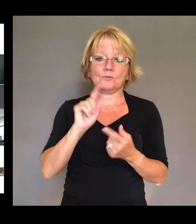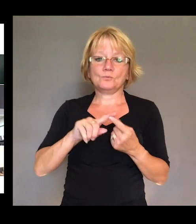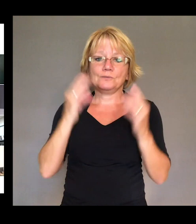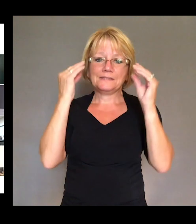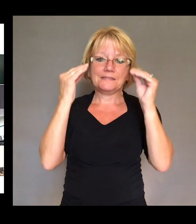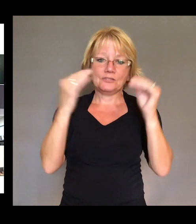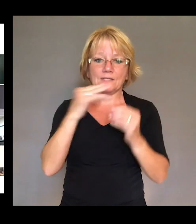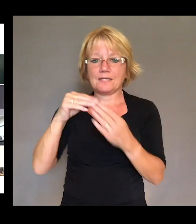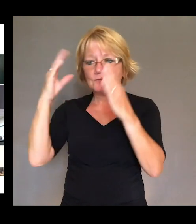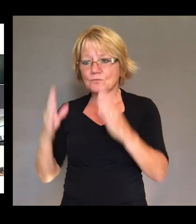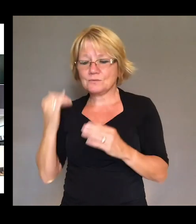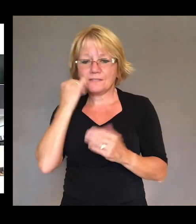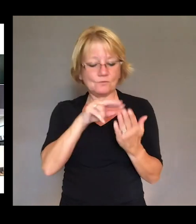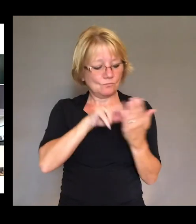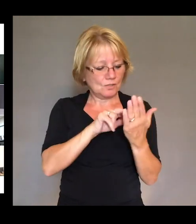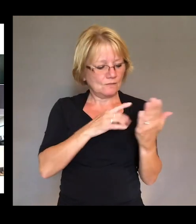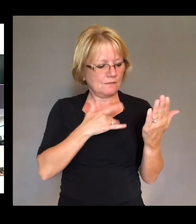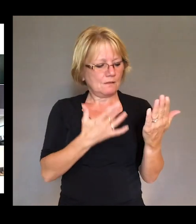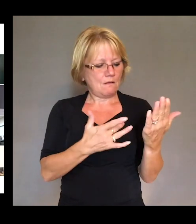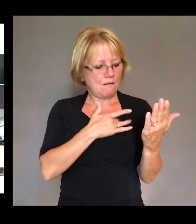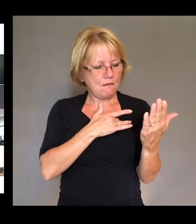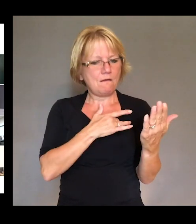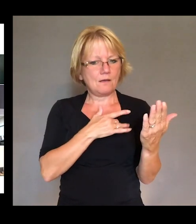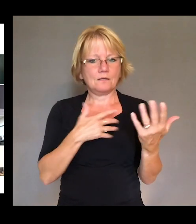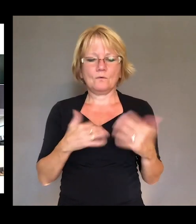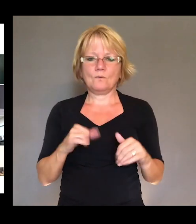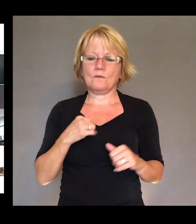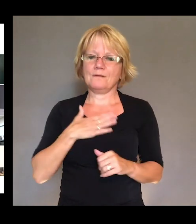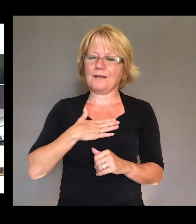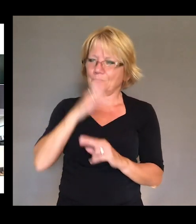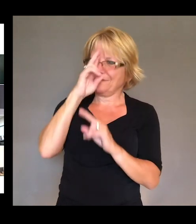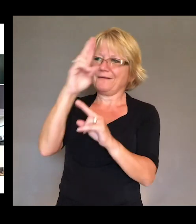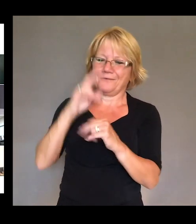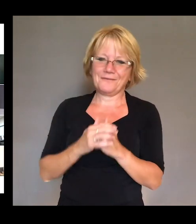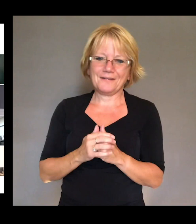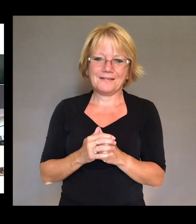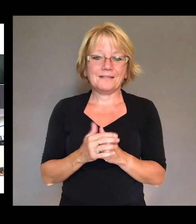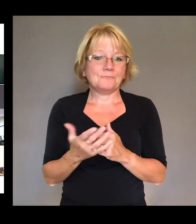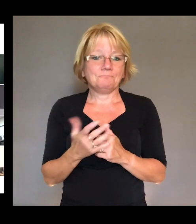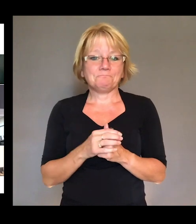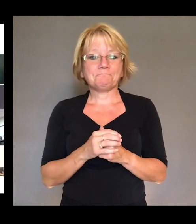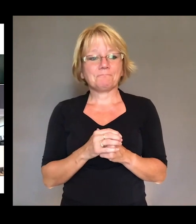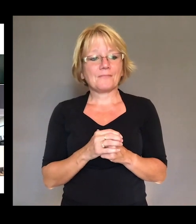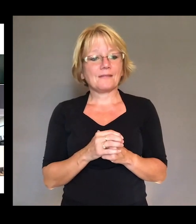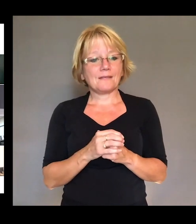and to students. And so if folks read it and it resonates, I'd be super honored, but yeah, it just,